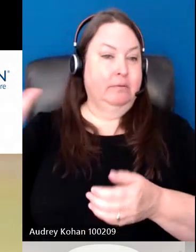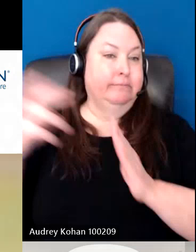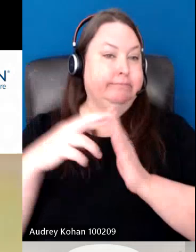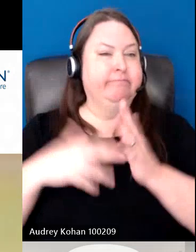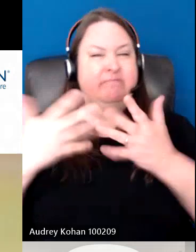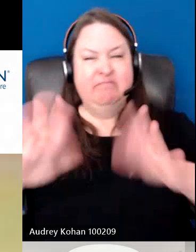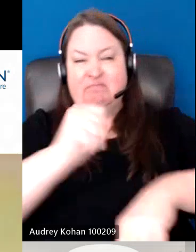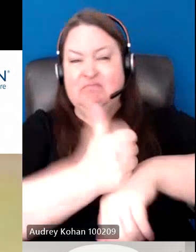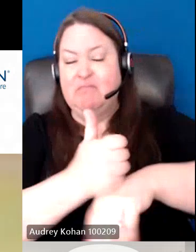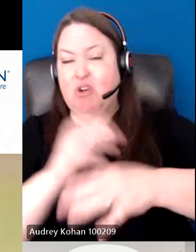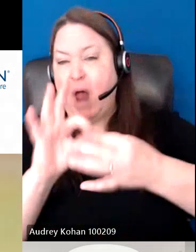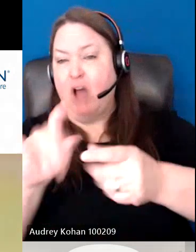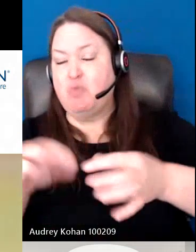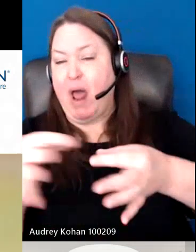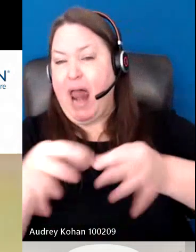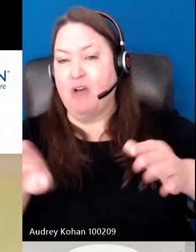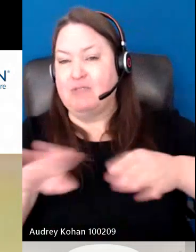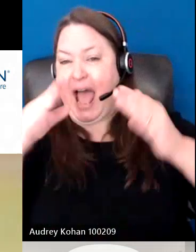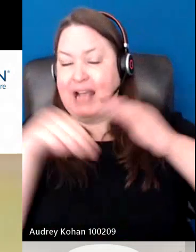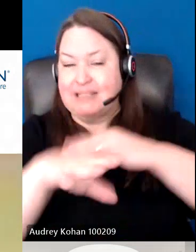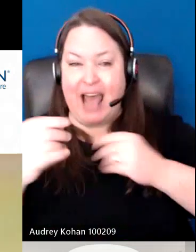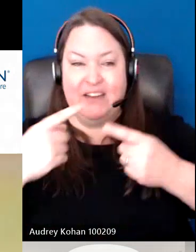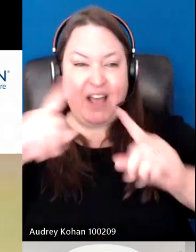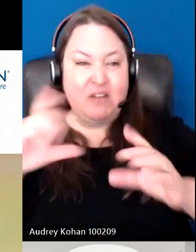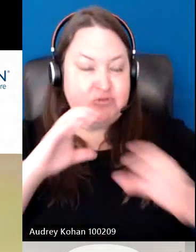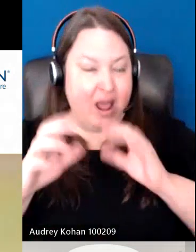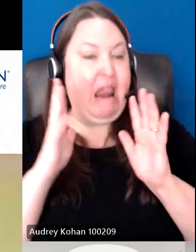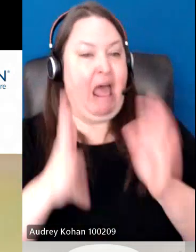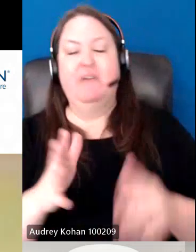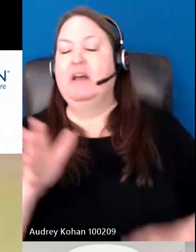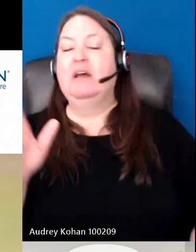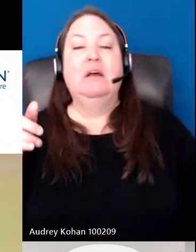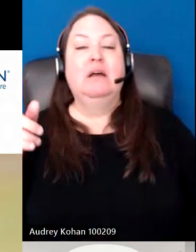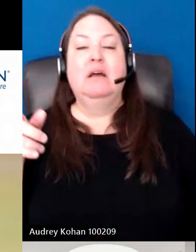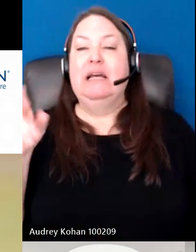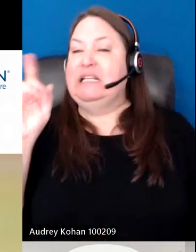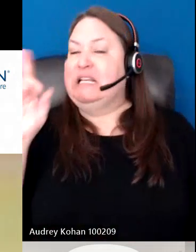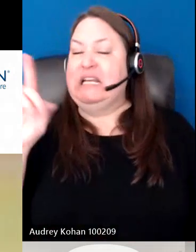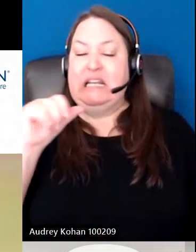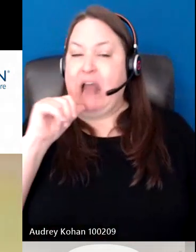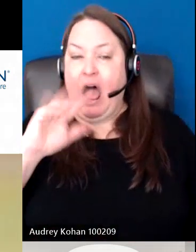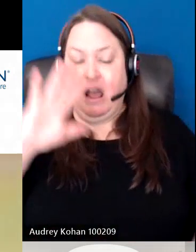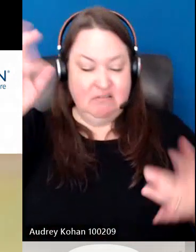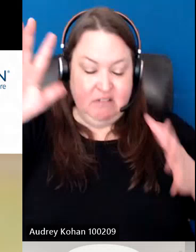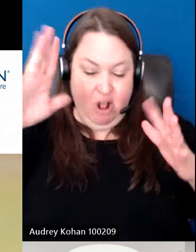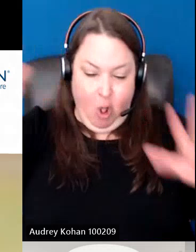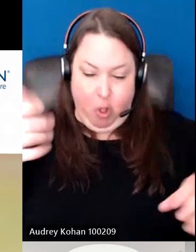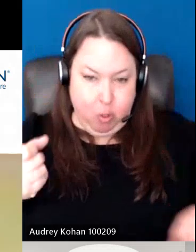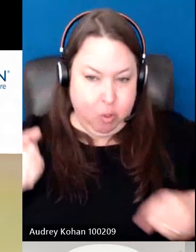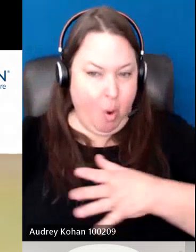around language access and effective communication did not wholesale throw out those Provisions which